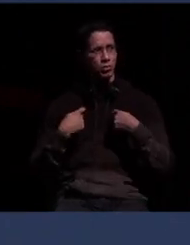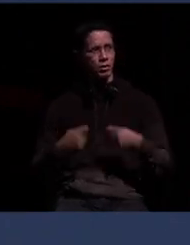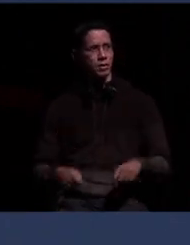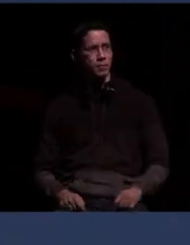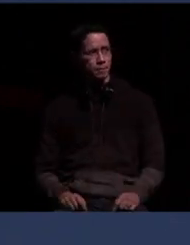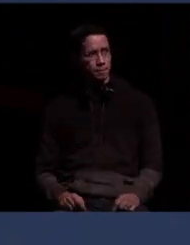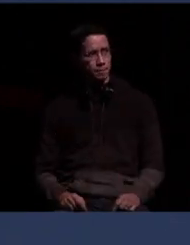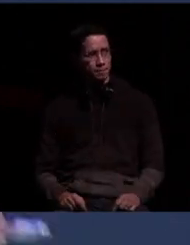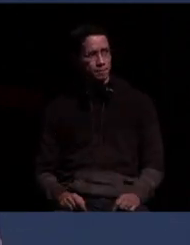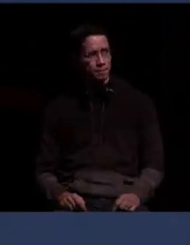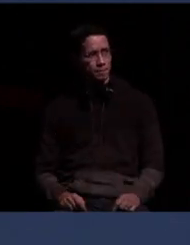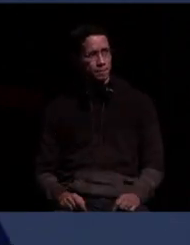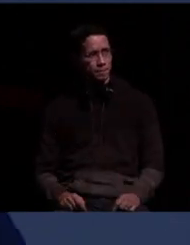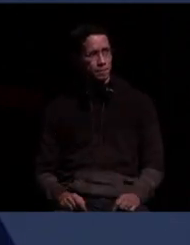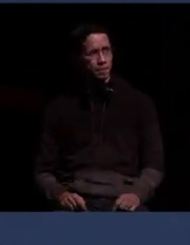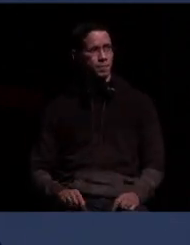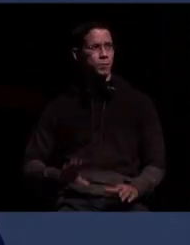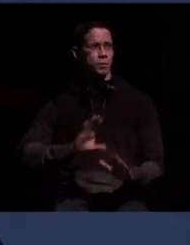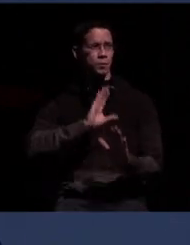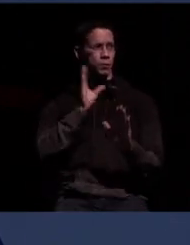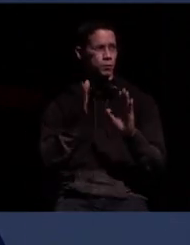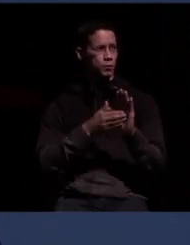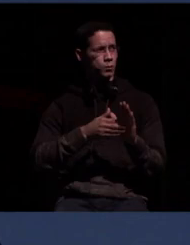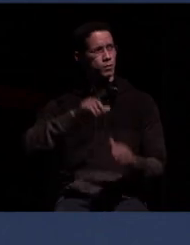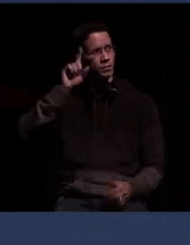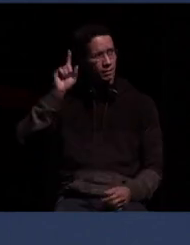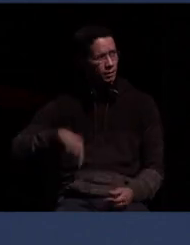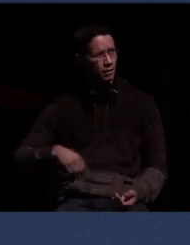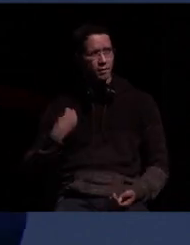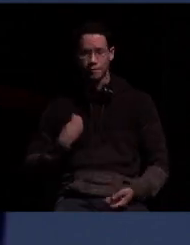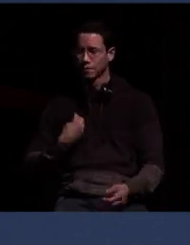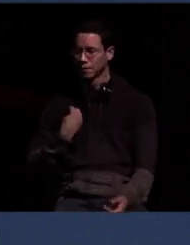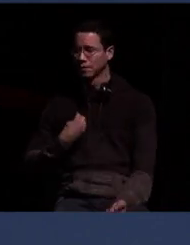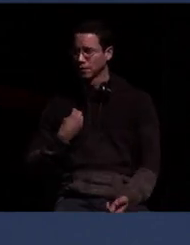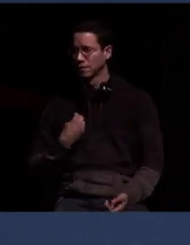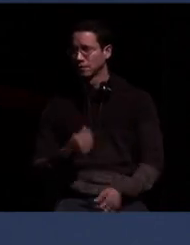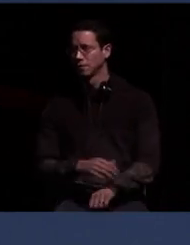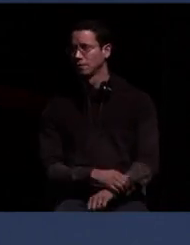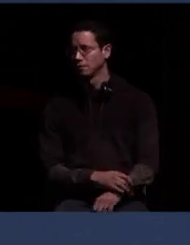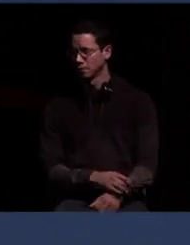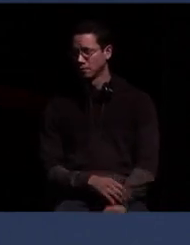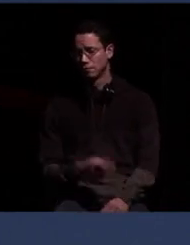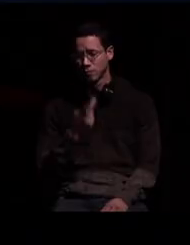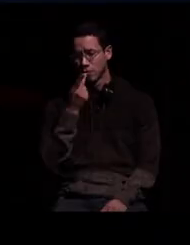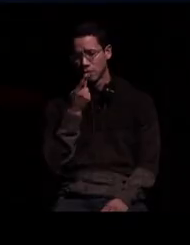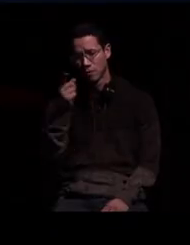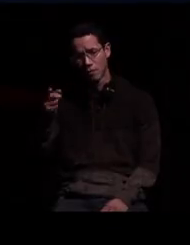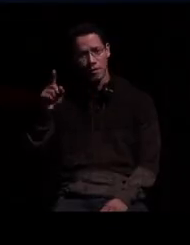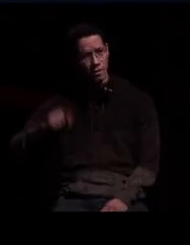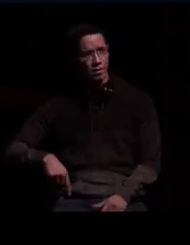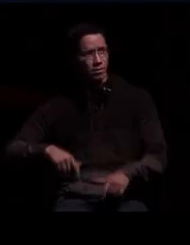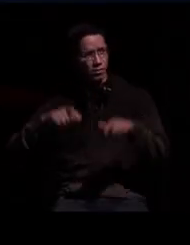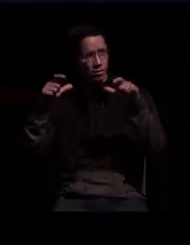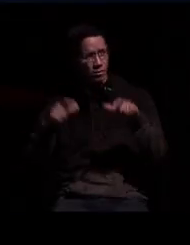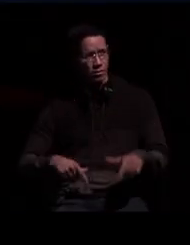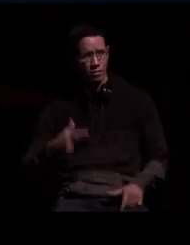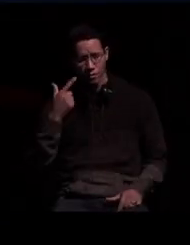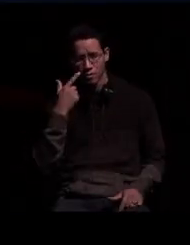This is all life. So I’ve come to talk to you about this place. And I want to call your attention.